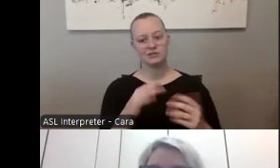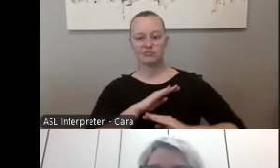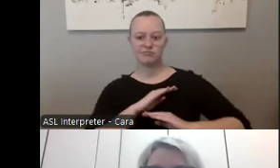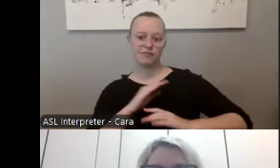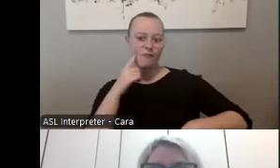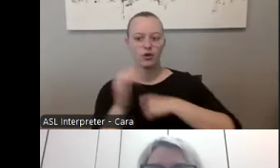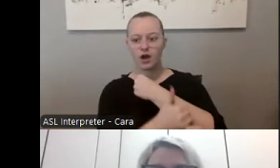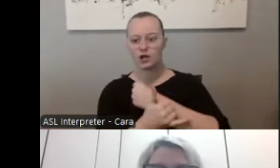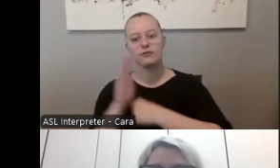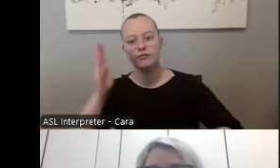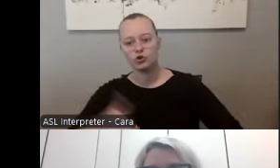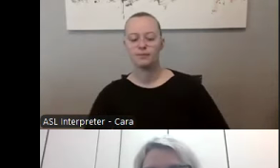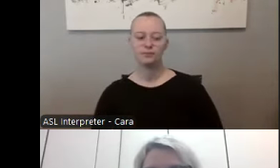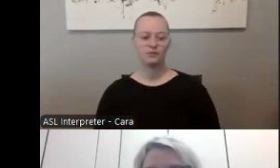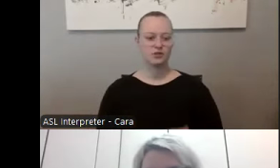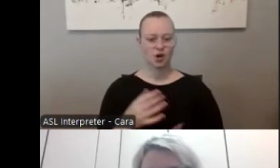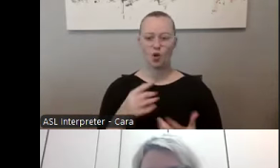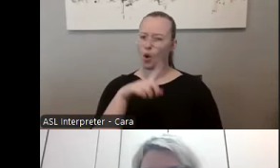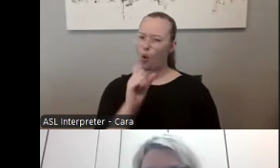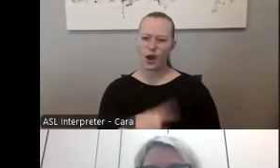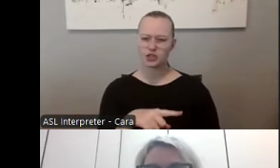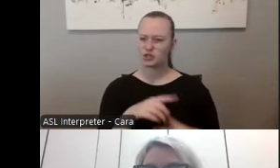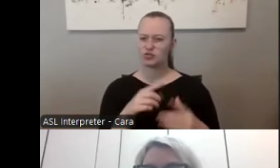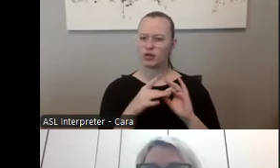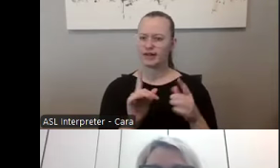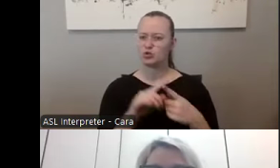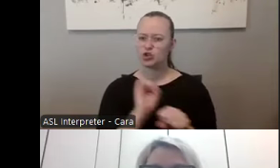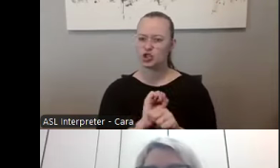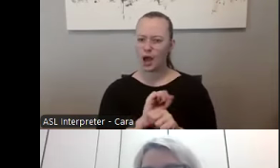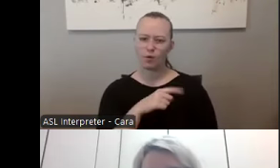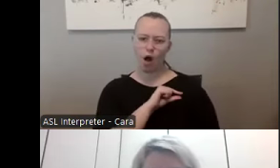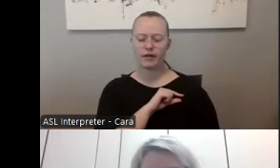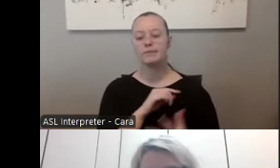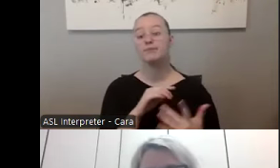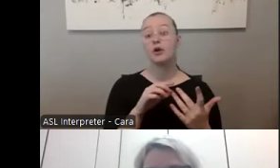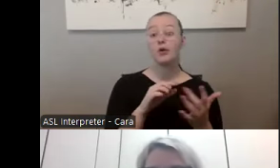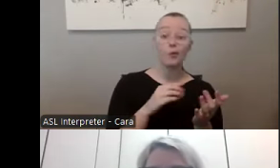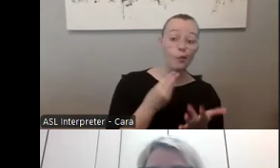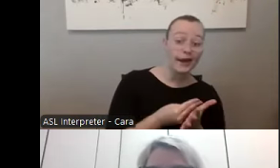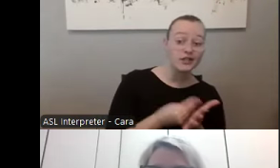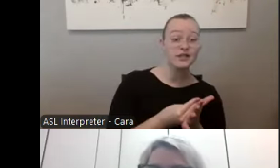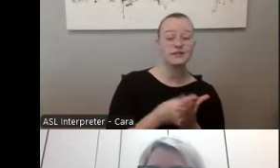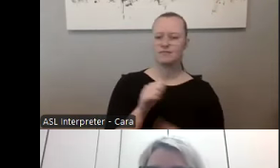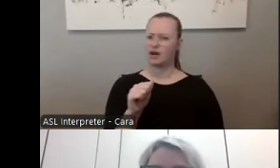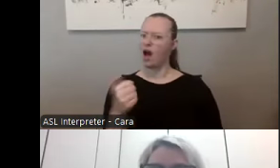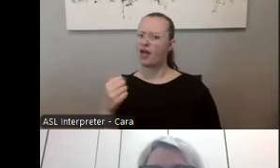So, one set of questions related to different measures of job quality including wages, but also other workplace benefits like access to